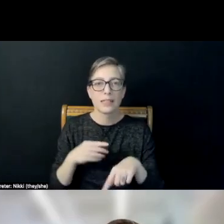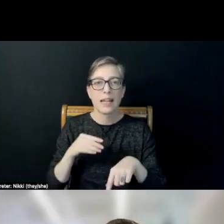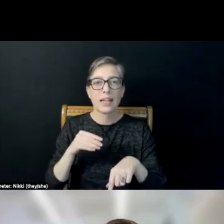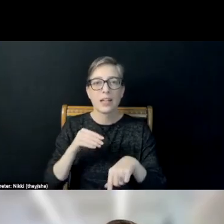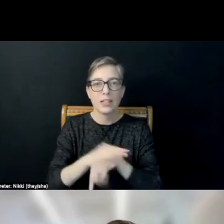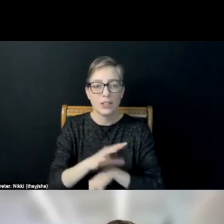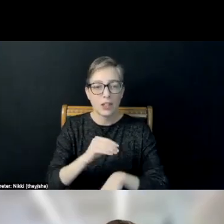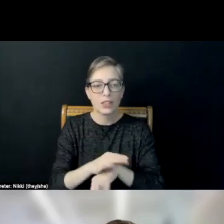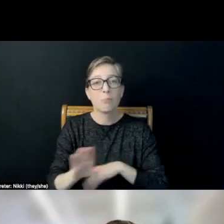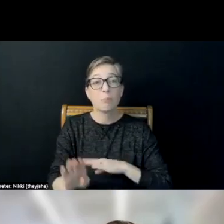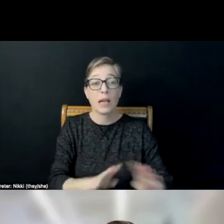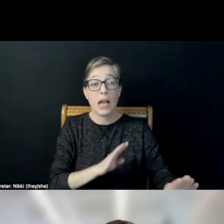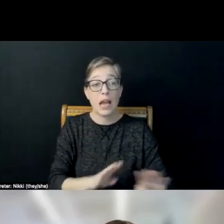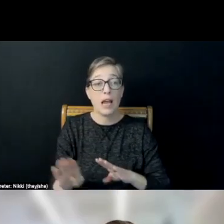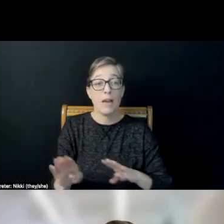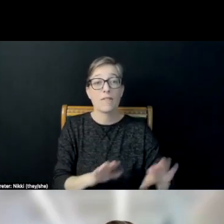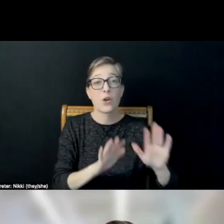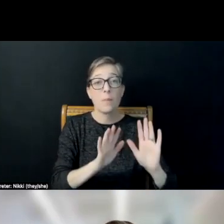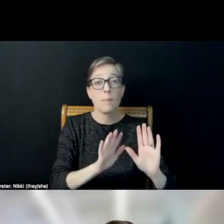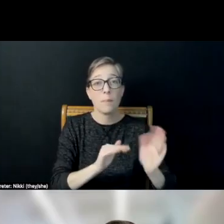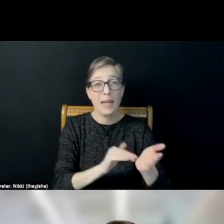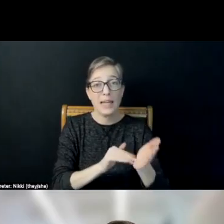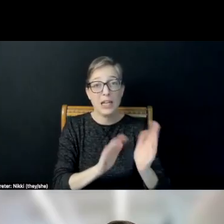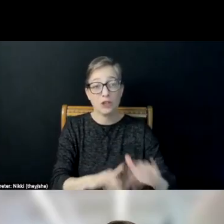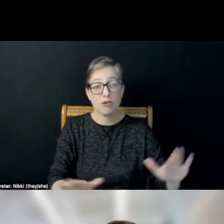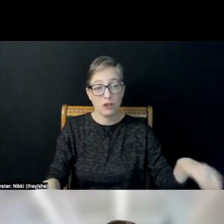at Holland Bloorview Kids Rehabilitation Hospital.